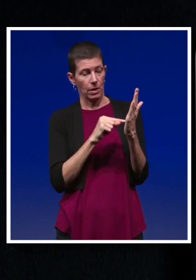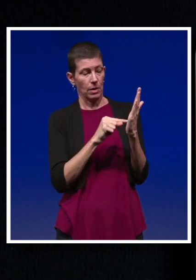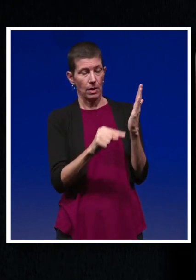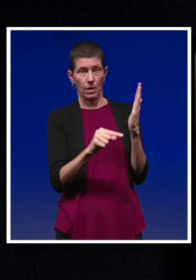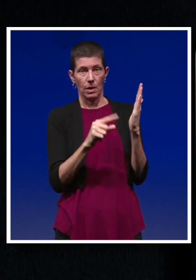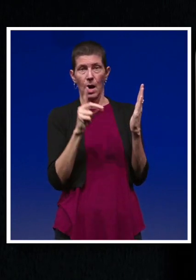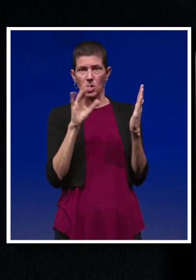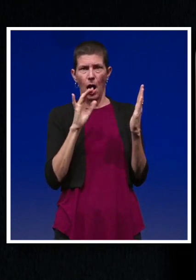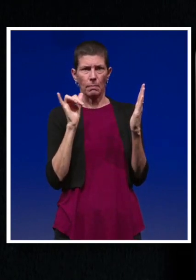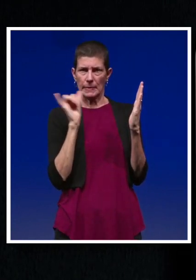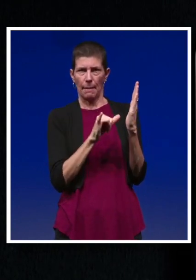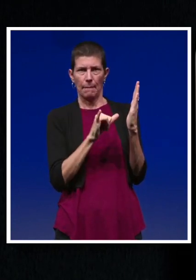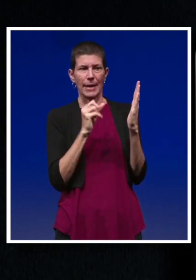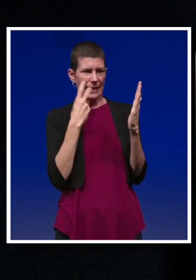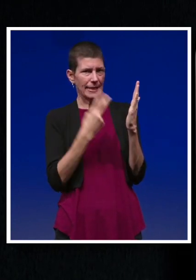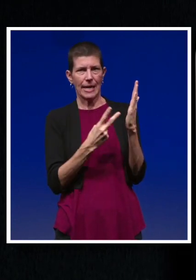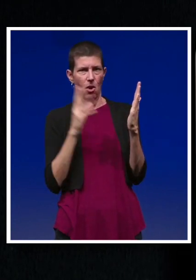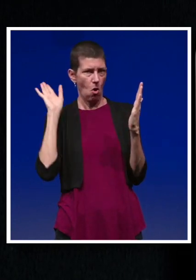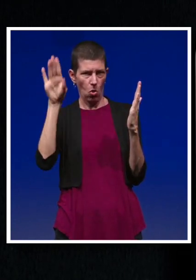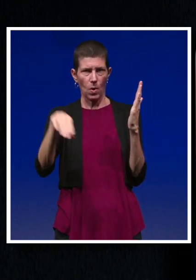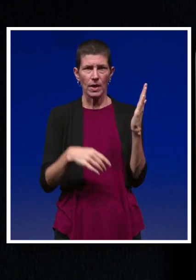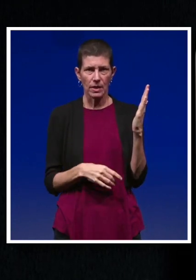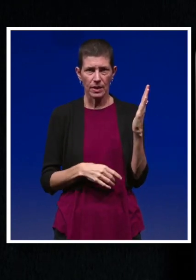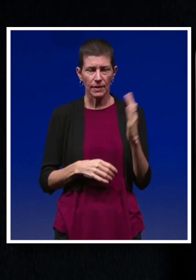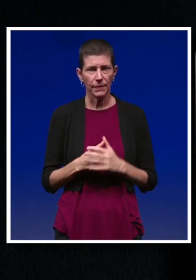The apps in your dock will remain visible all the time.